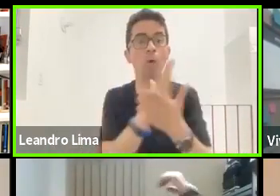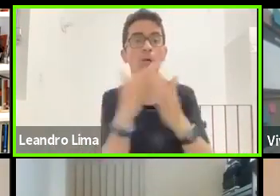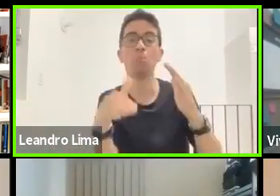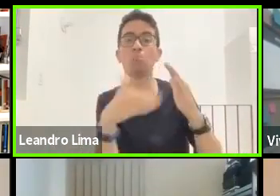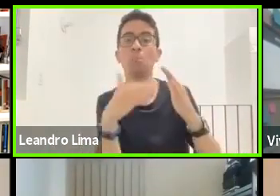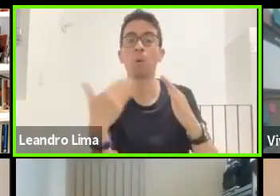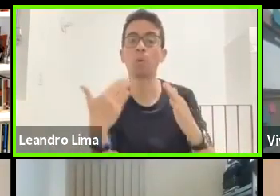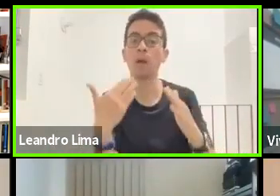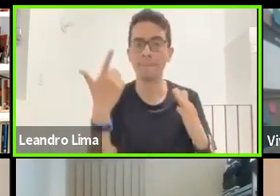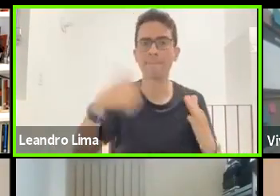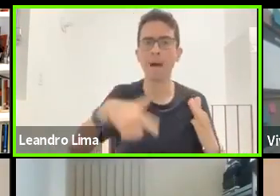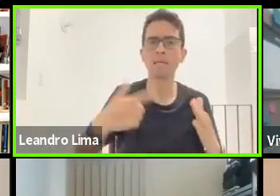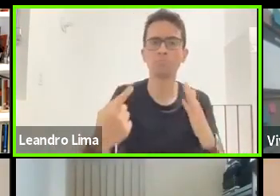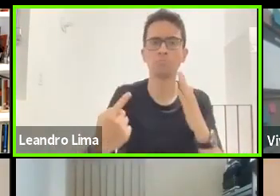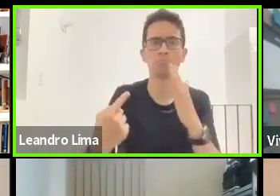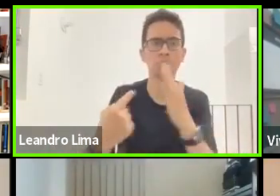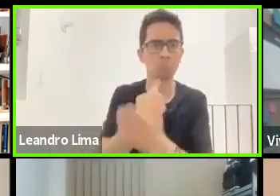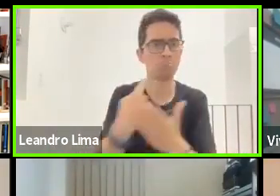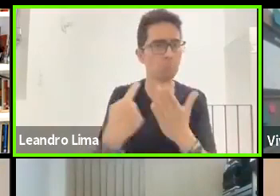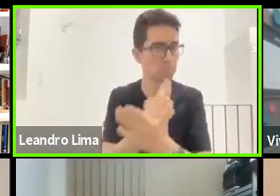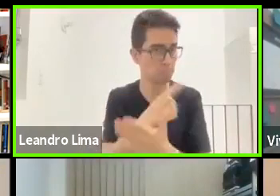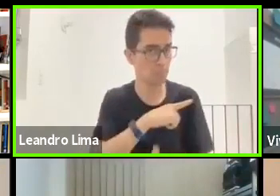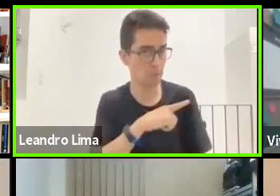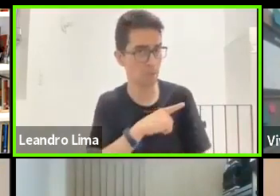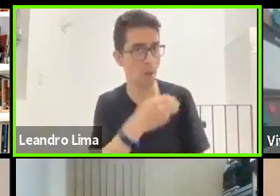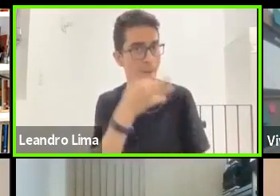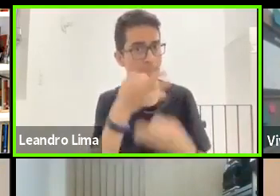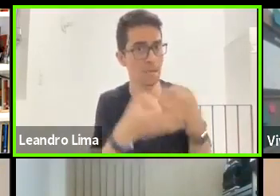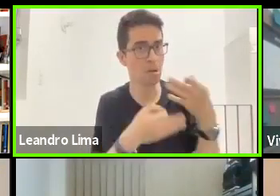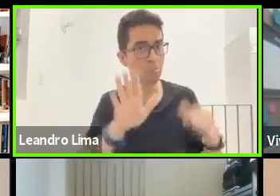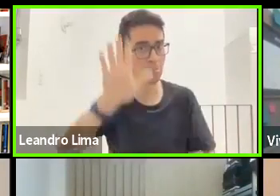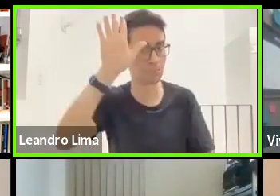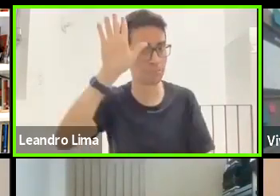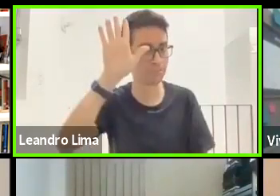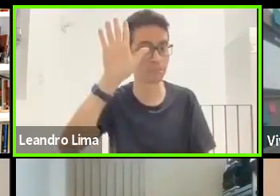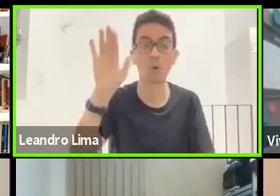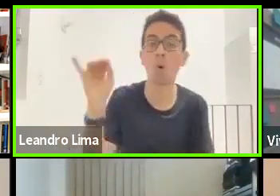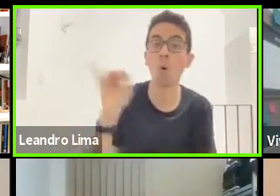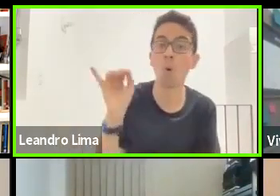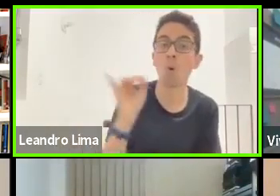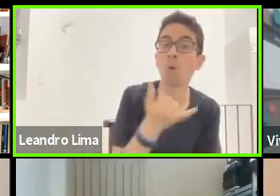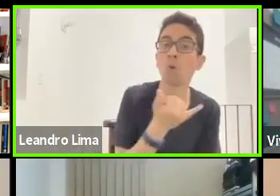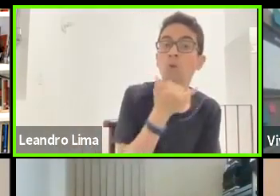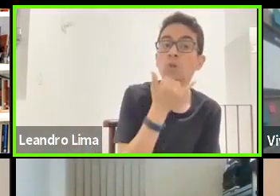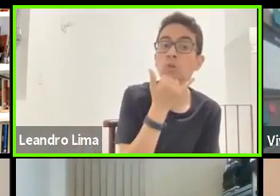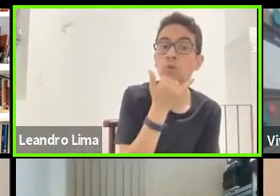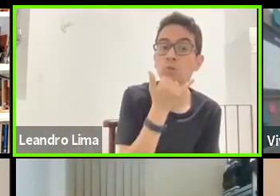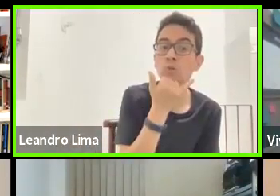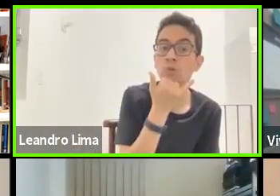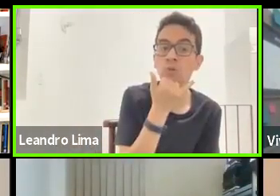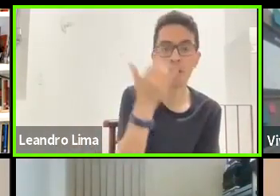is anyone wants to jump down. in. Can I Can I can I jump in Can I can I jump in thing I can I jump in. Thanks for this